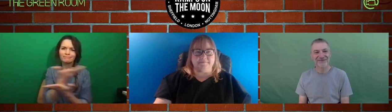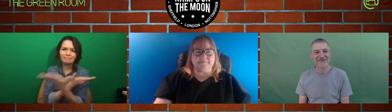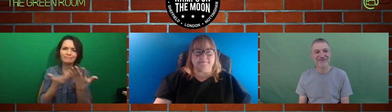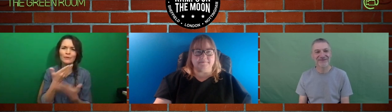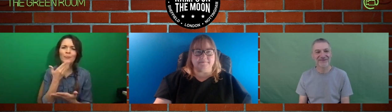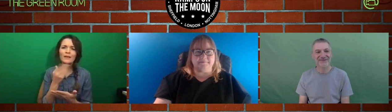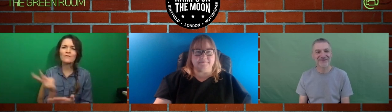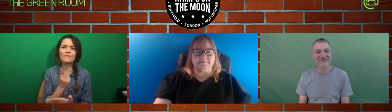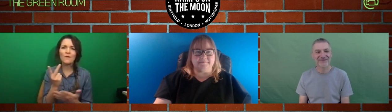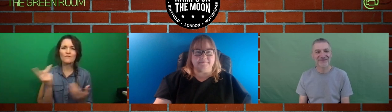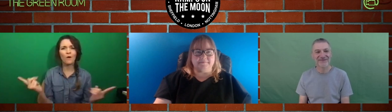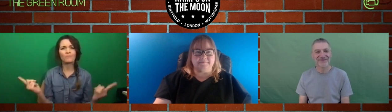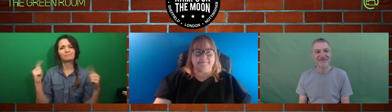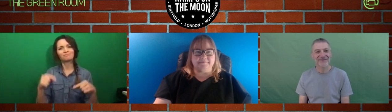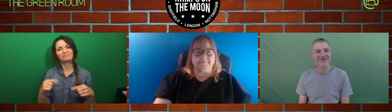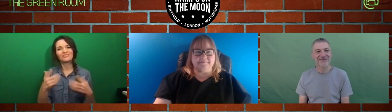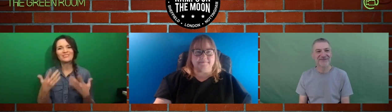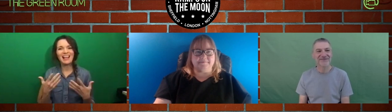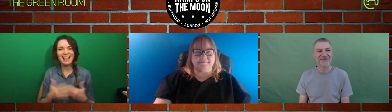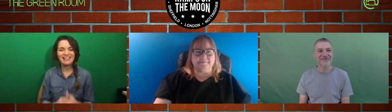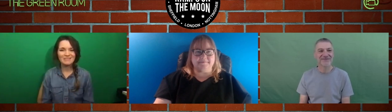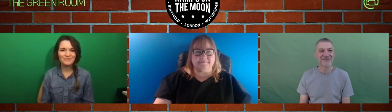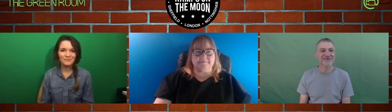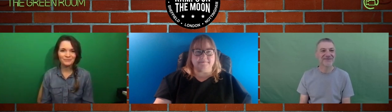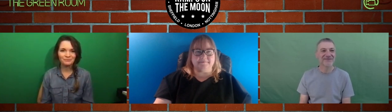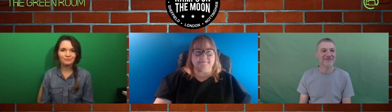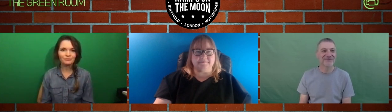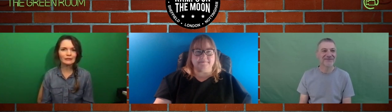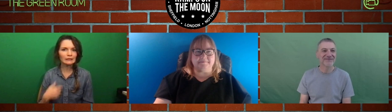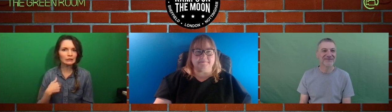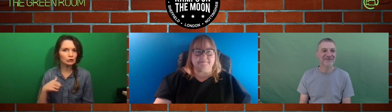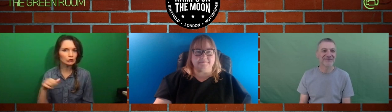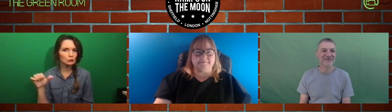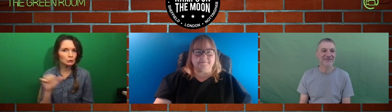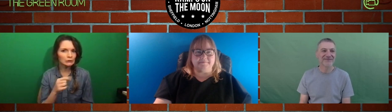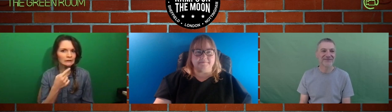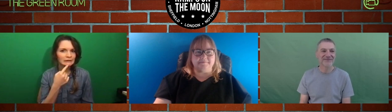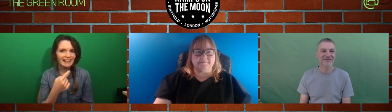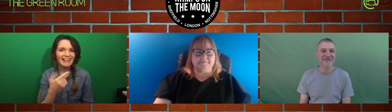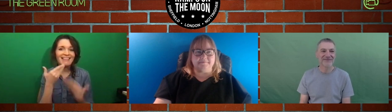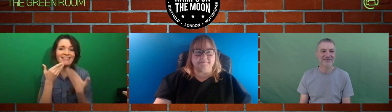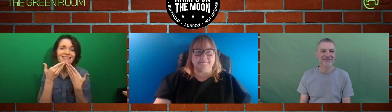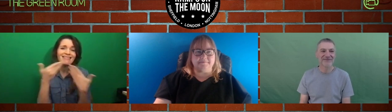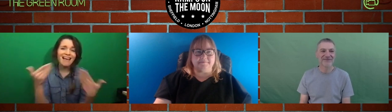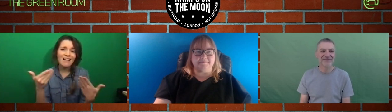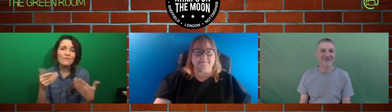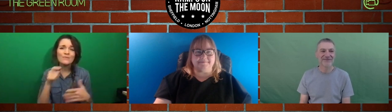today. I should say a big thank you to our interpreters